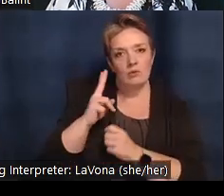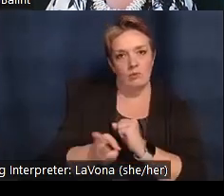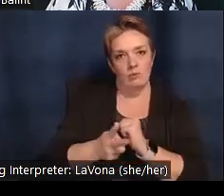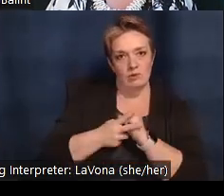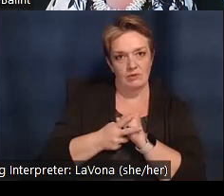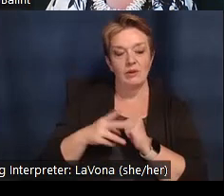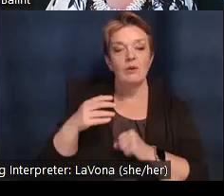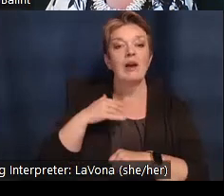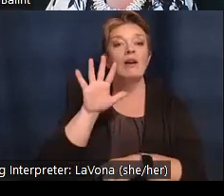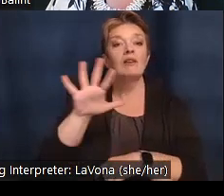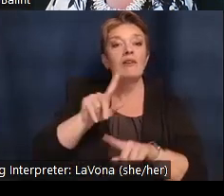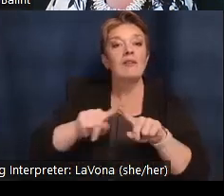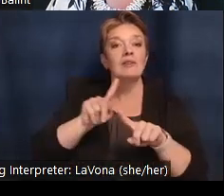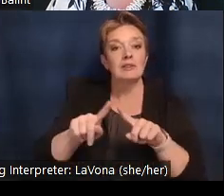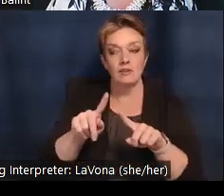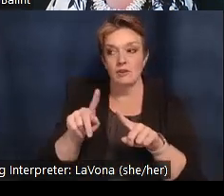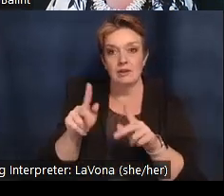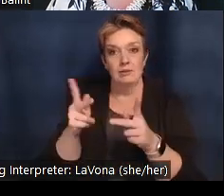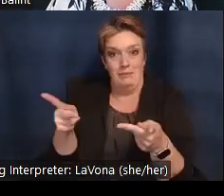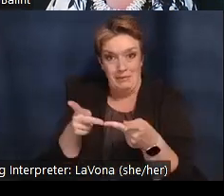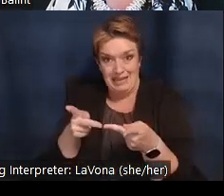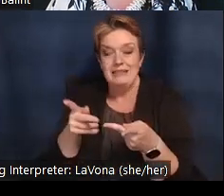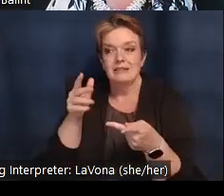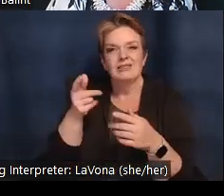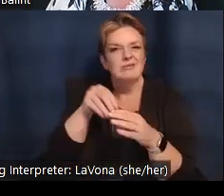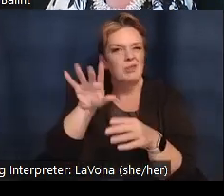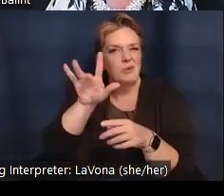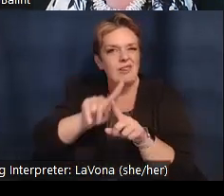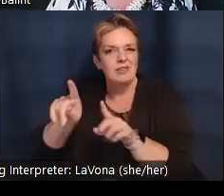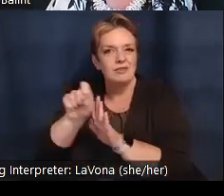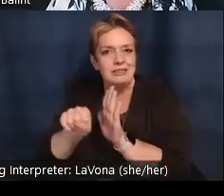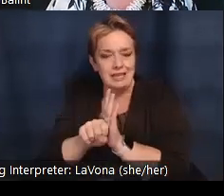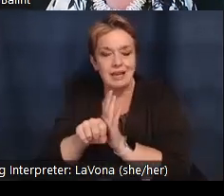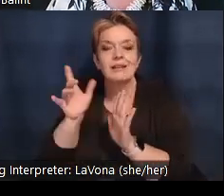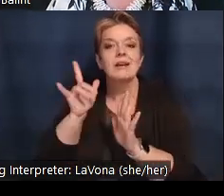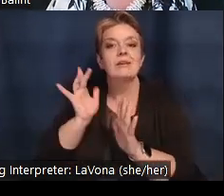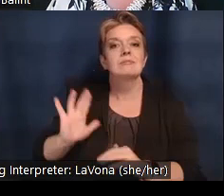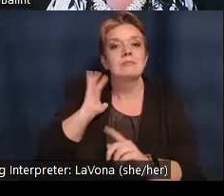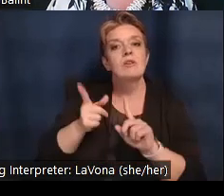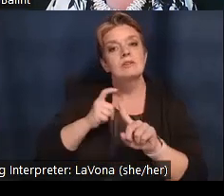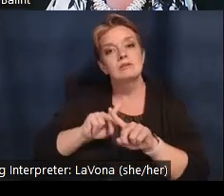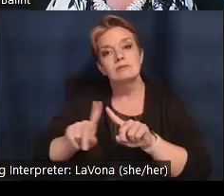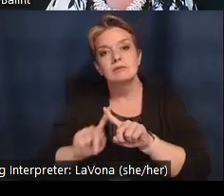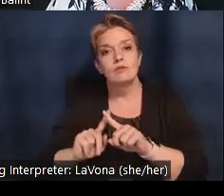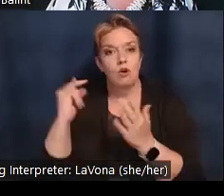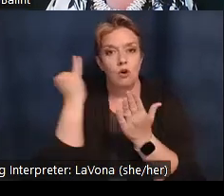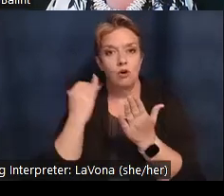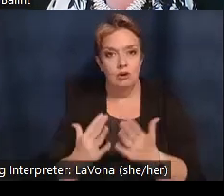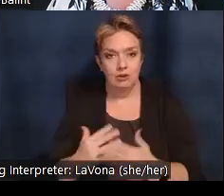that were previously the homes and working studios of many American artists. So through its support and advocacy, HAHS is helping to preserve